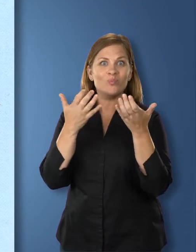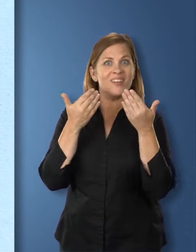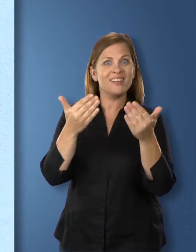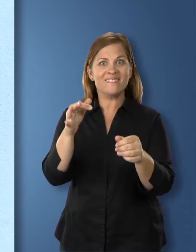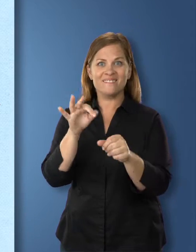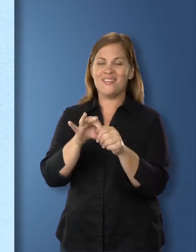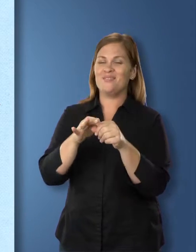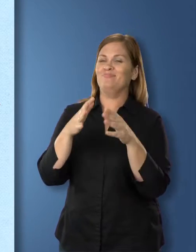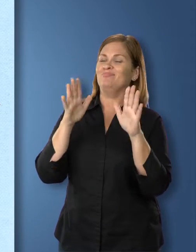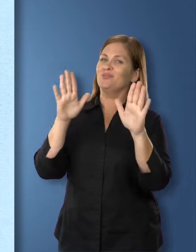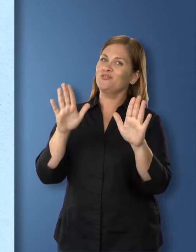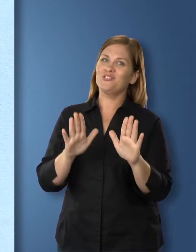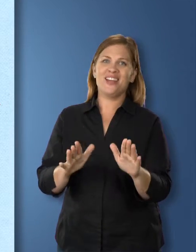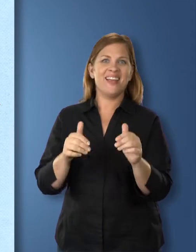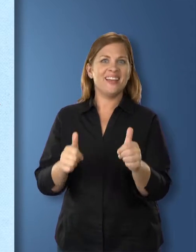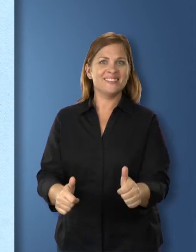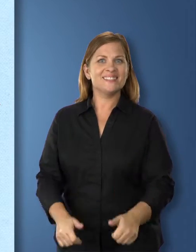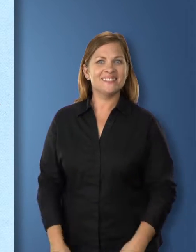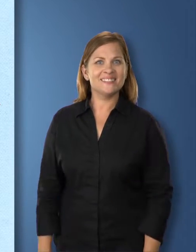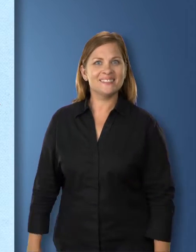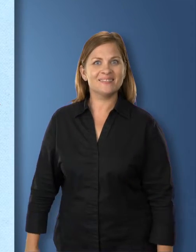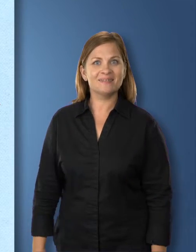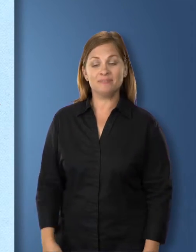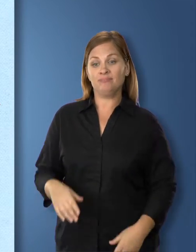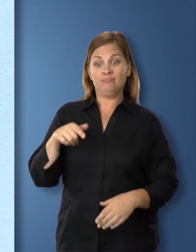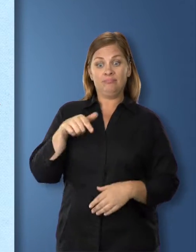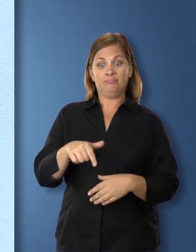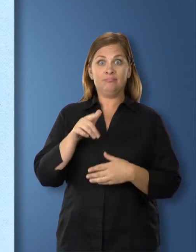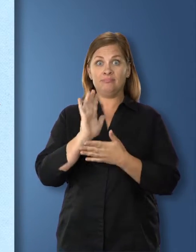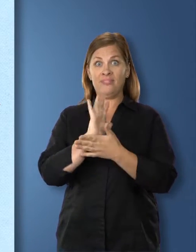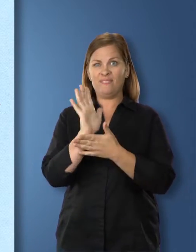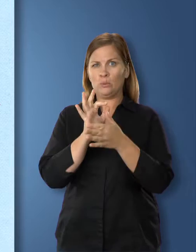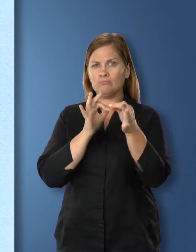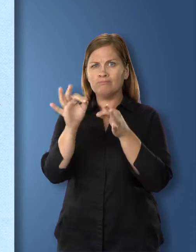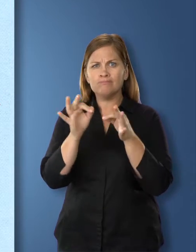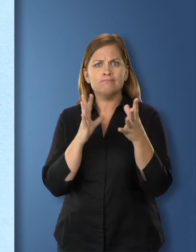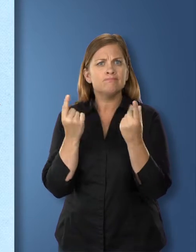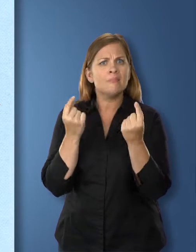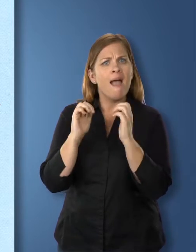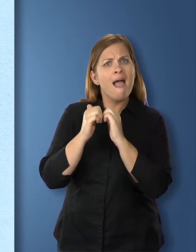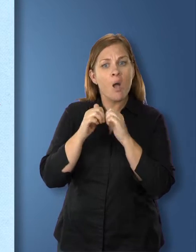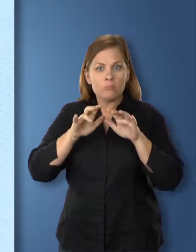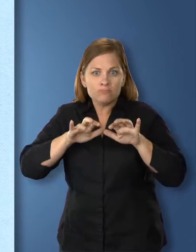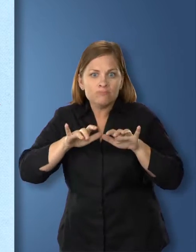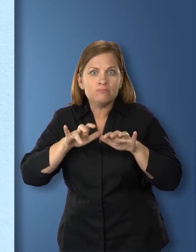It's wonderful that you've decided that you want to vote. In this video you'll learn how to take the first step -